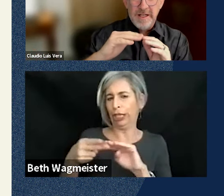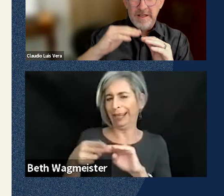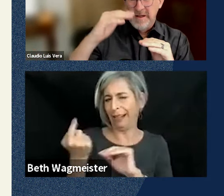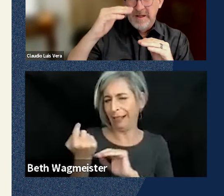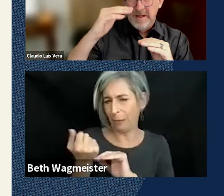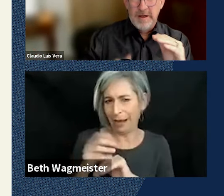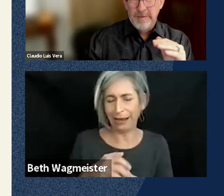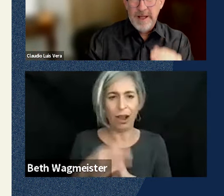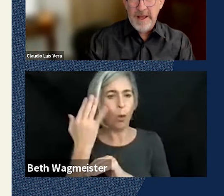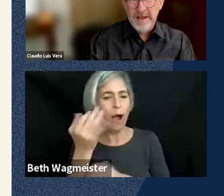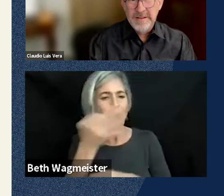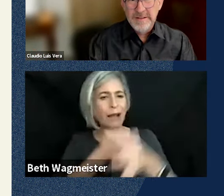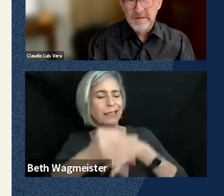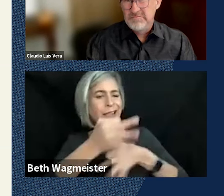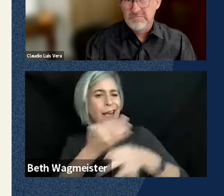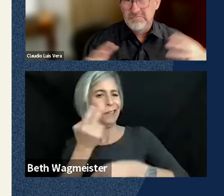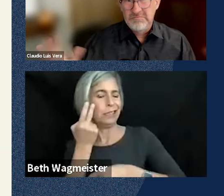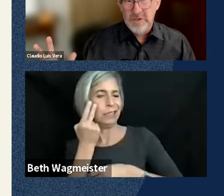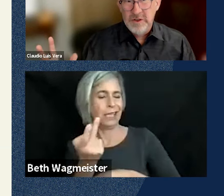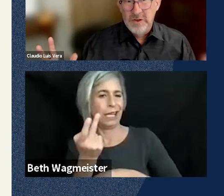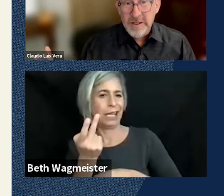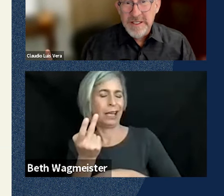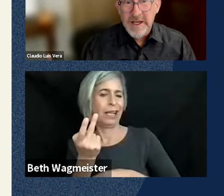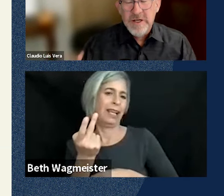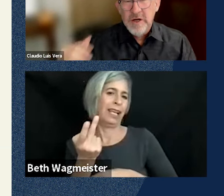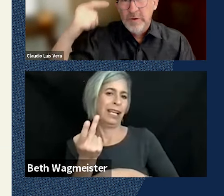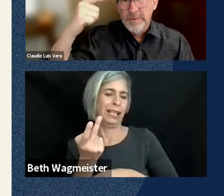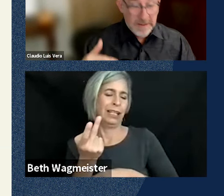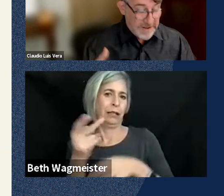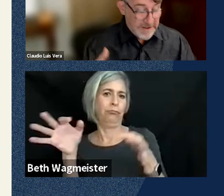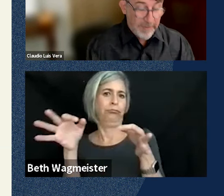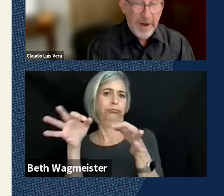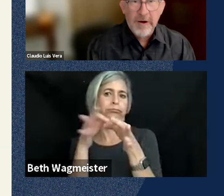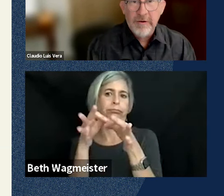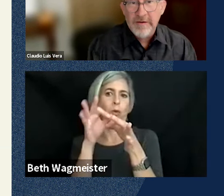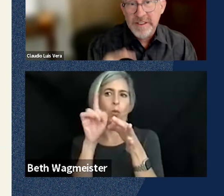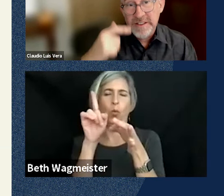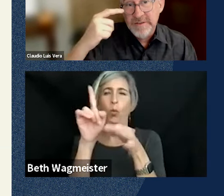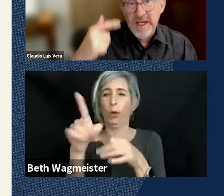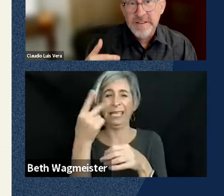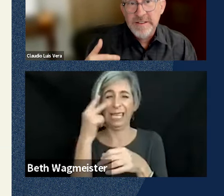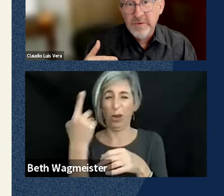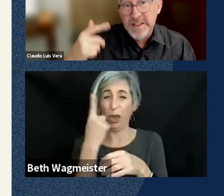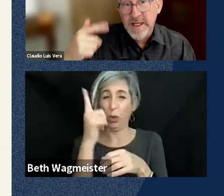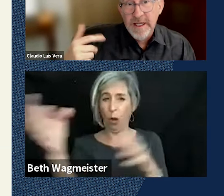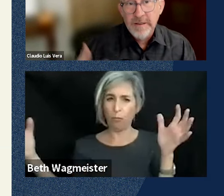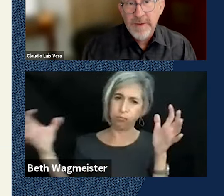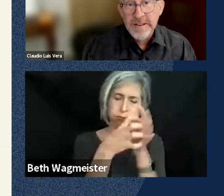it as long text, we're basically seeing a paragraph of text, and we can scan in about